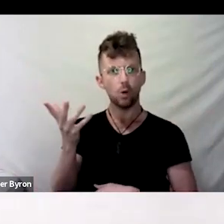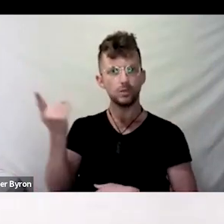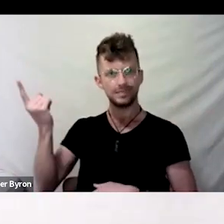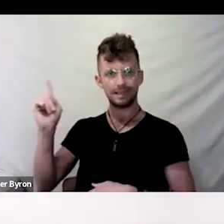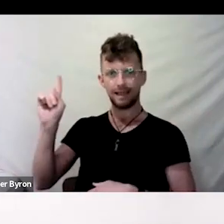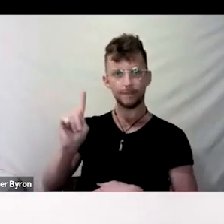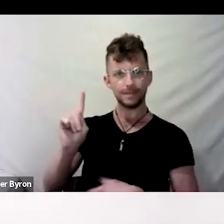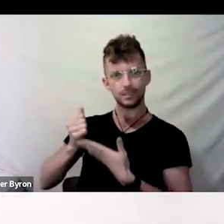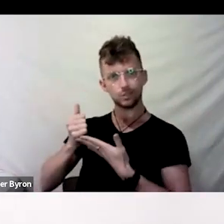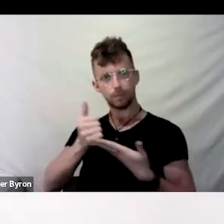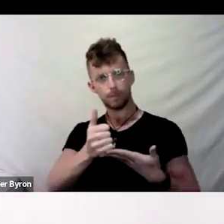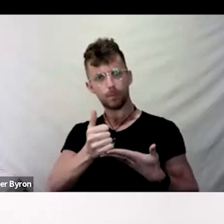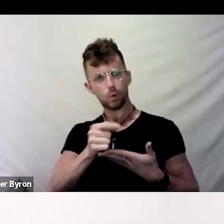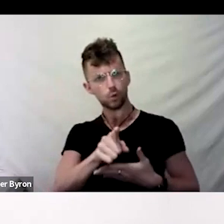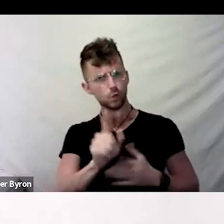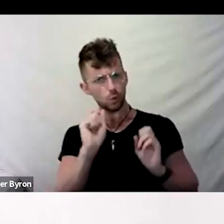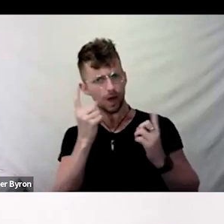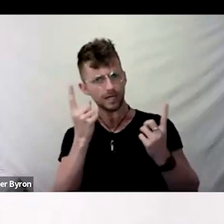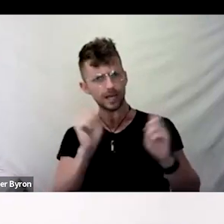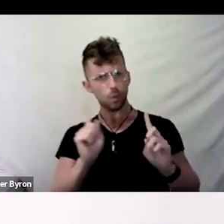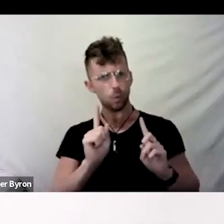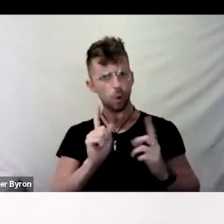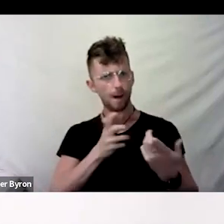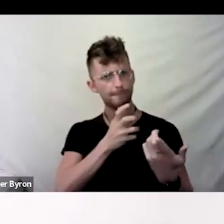Kia ora Loren.